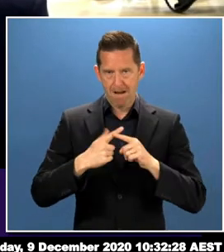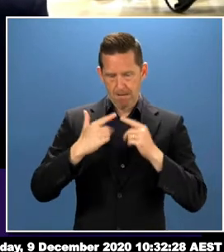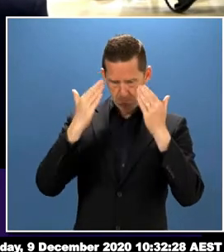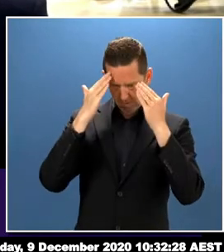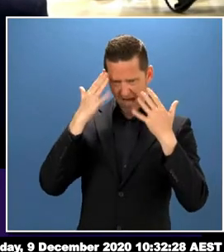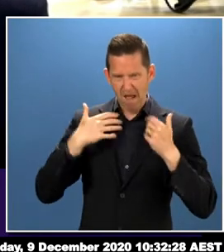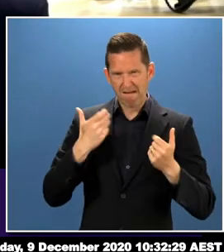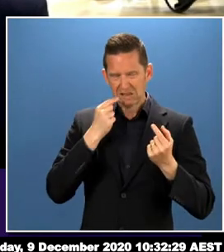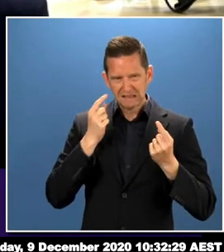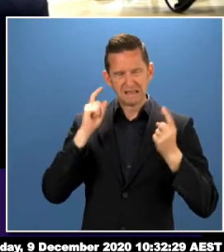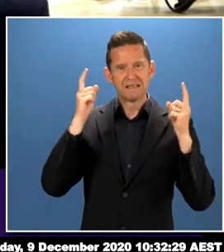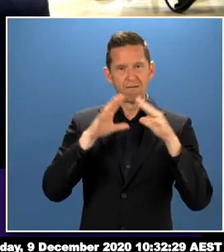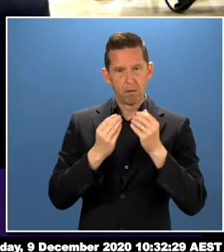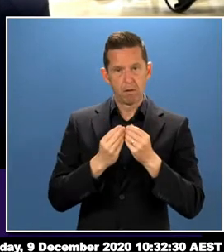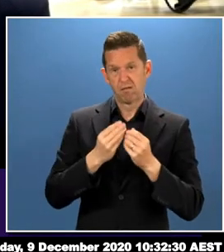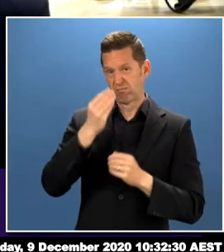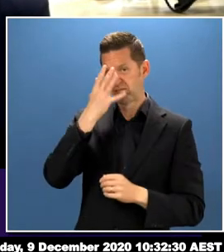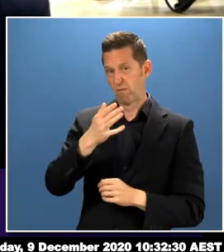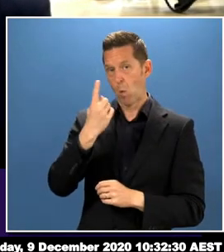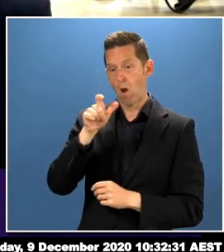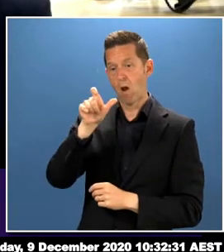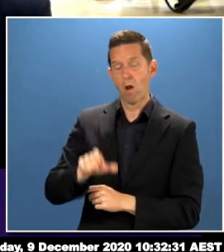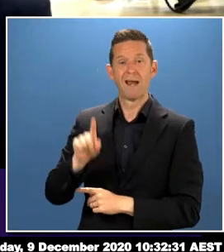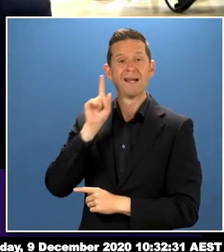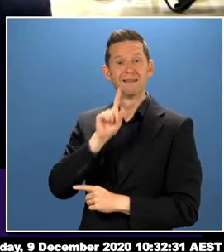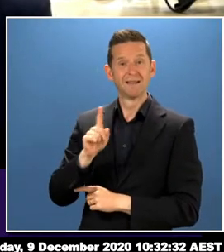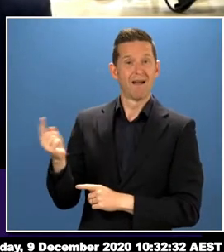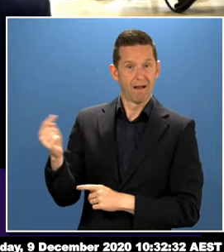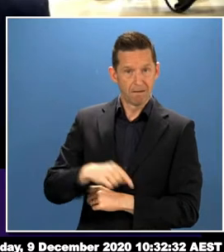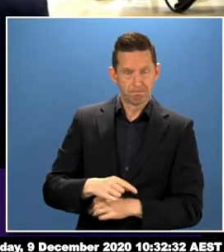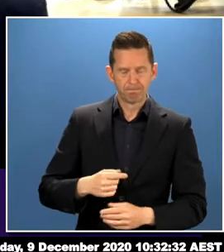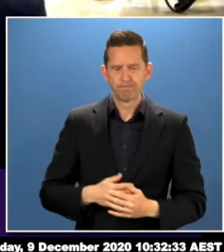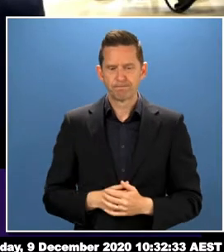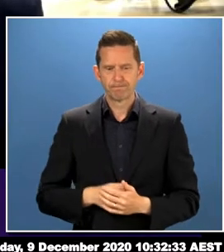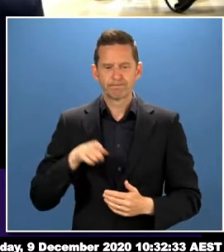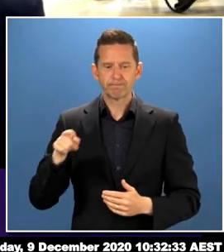We had a witness yesterday to talked about having the taxing nature of